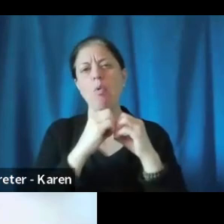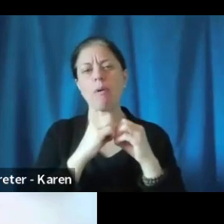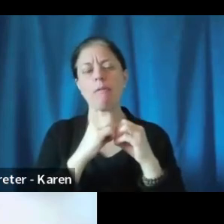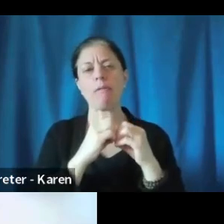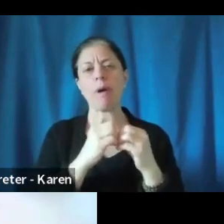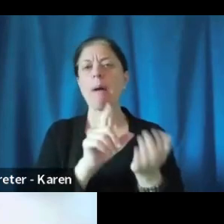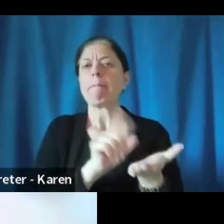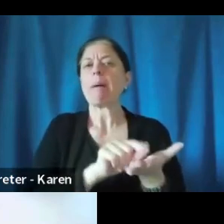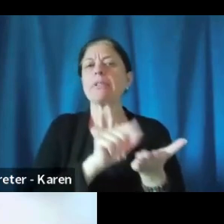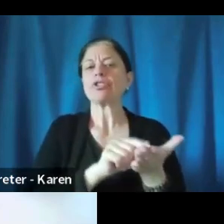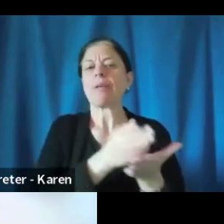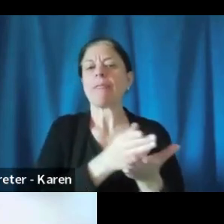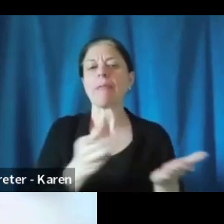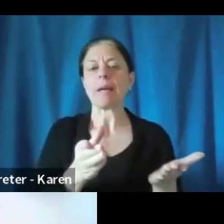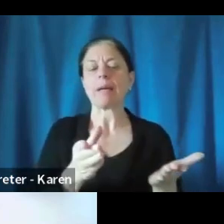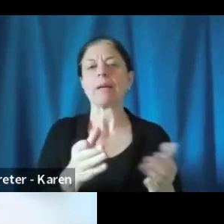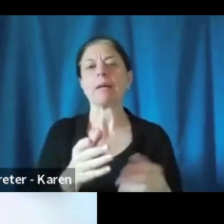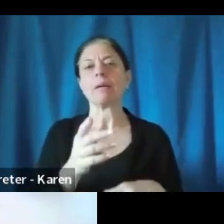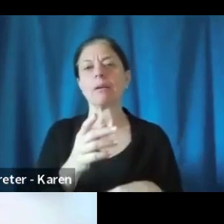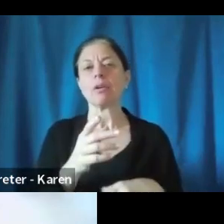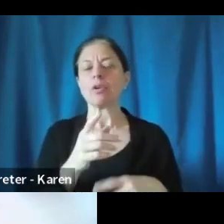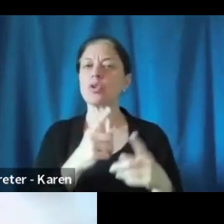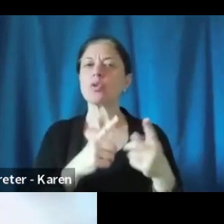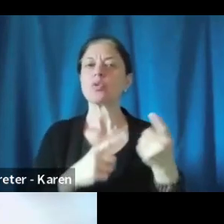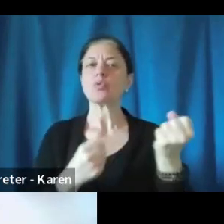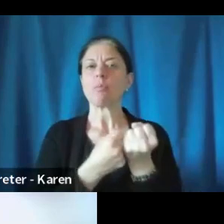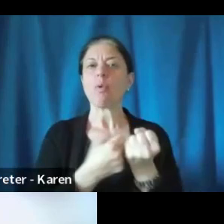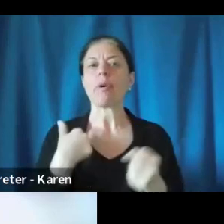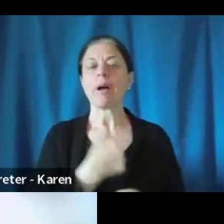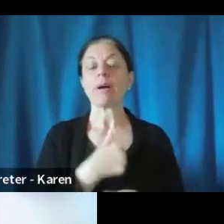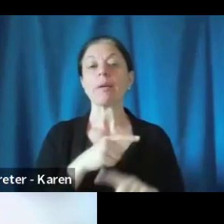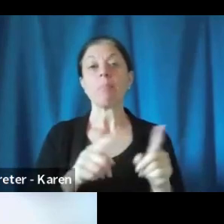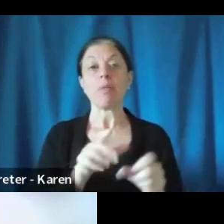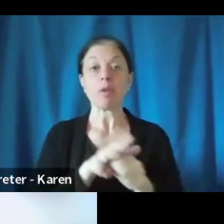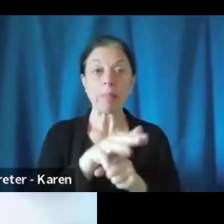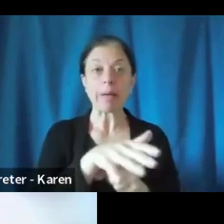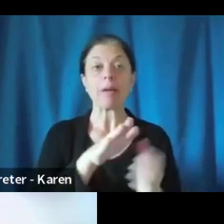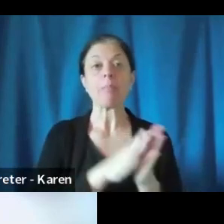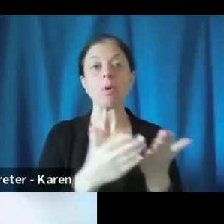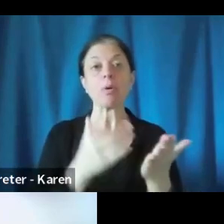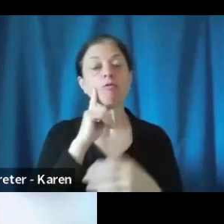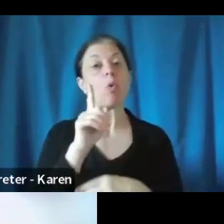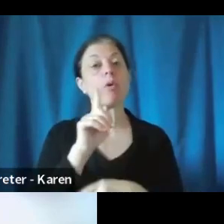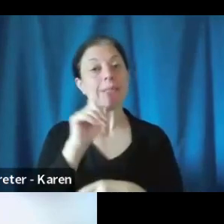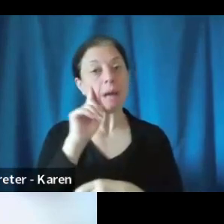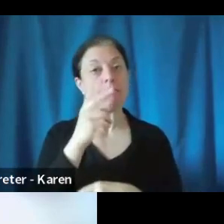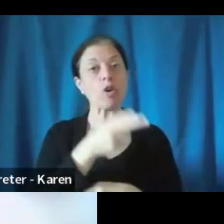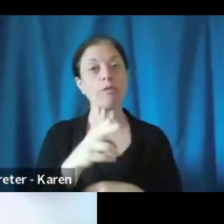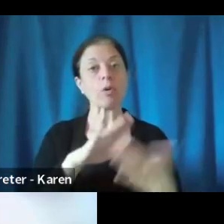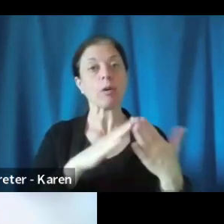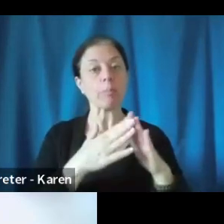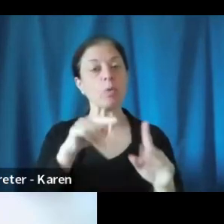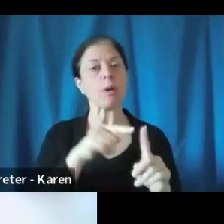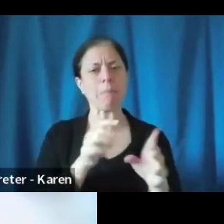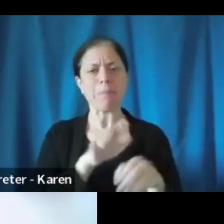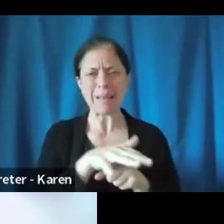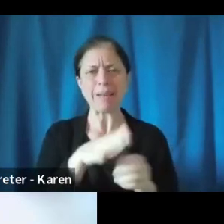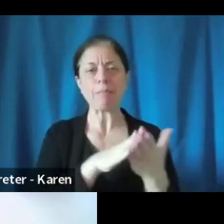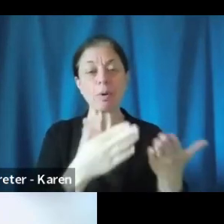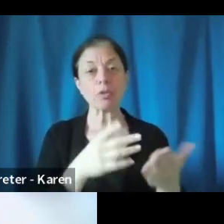popular book that I saw get checked out and have holds. I think this is more of a publishing thing to support us, but